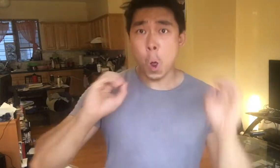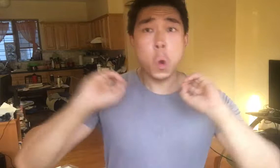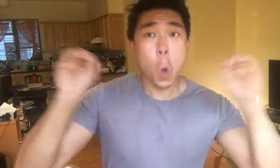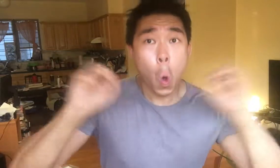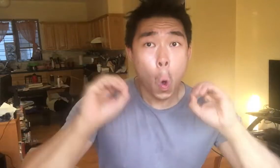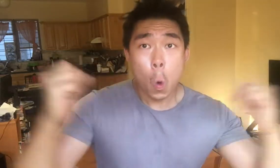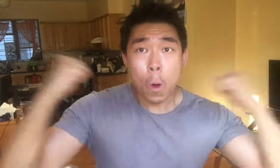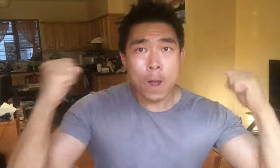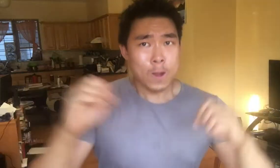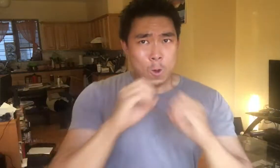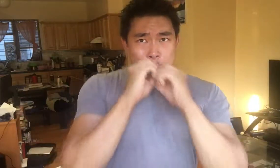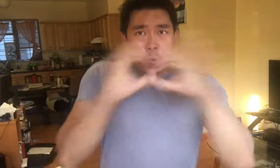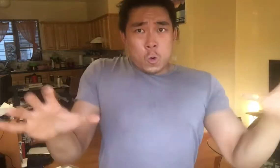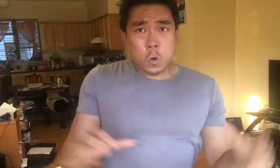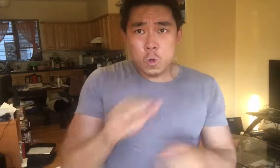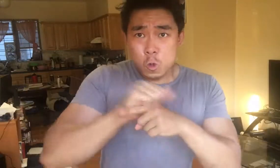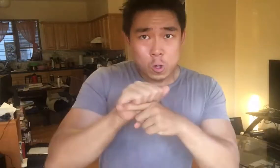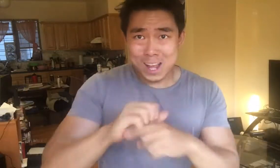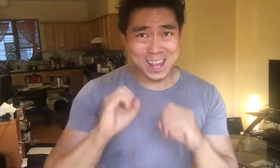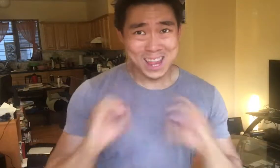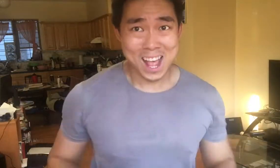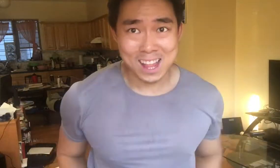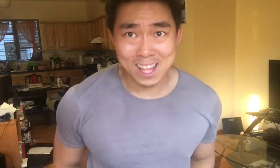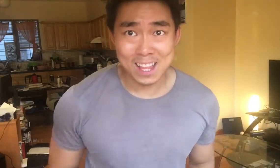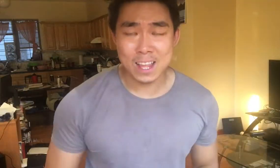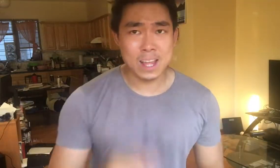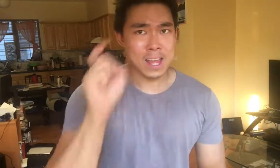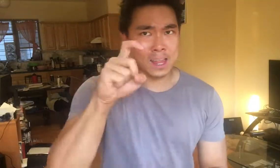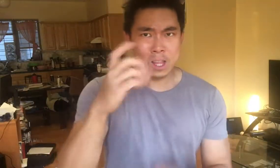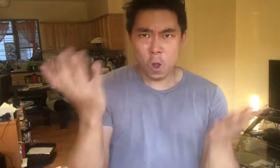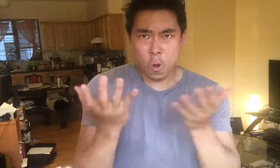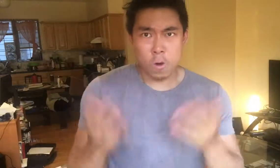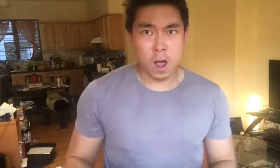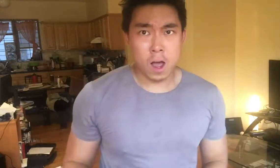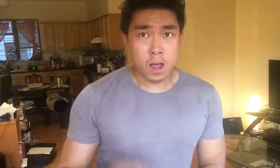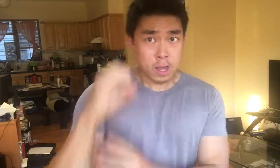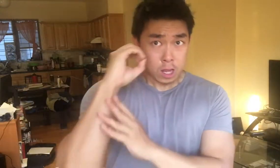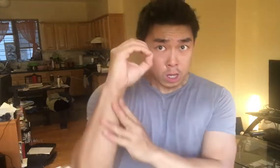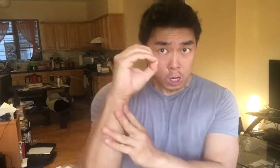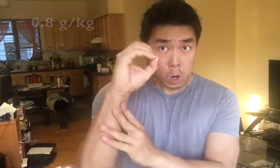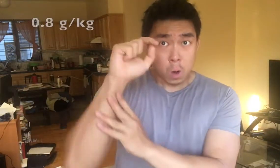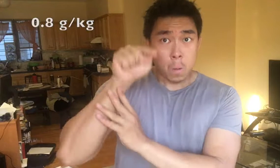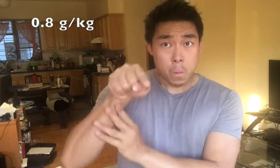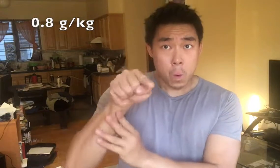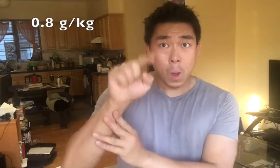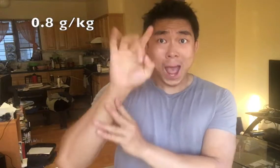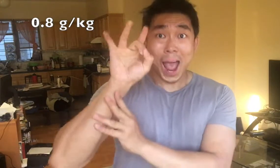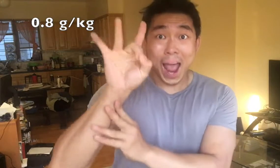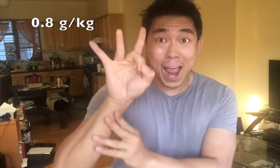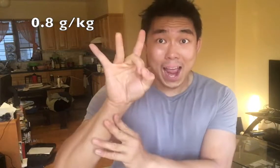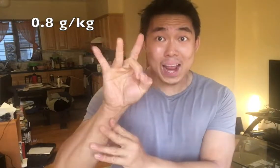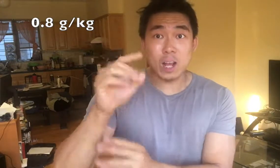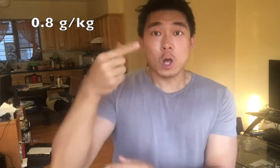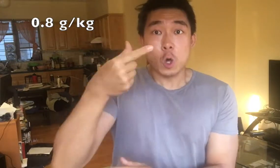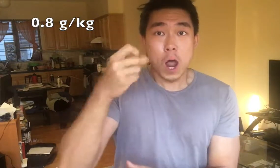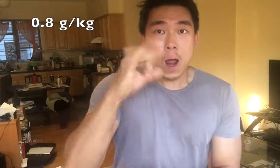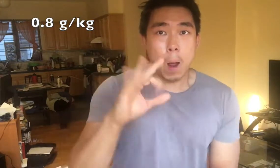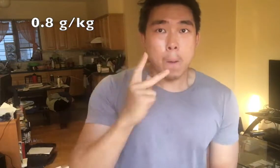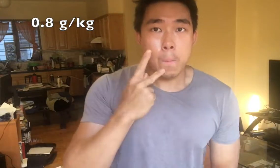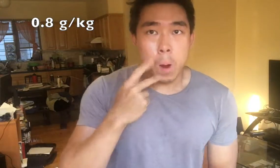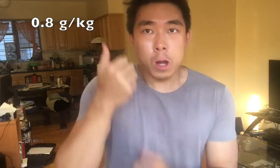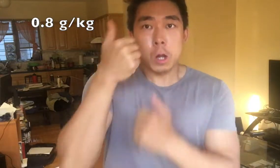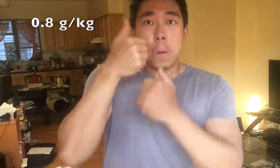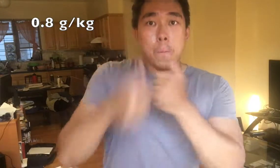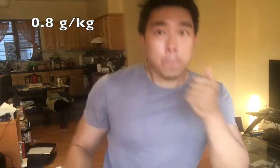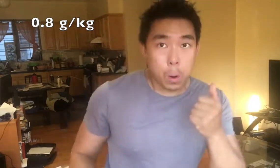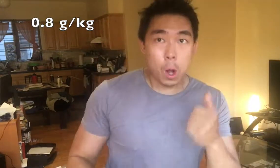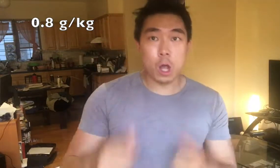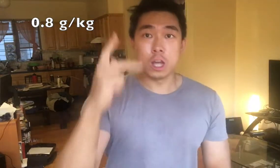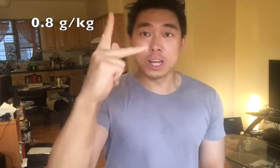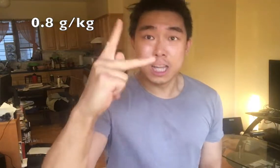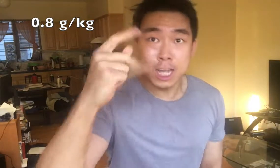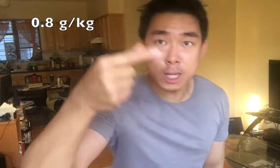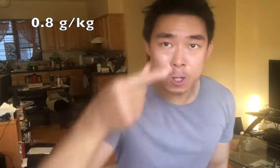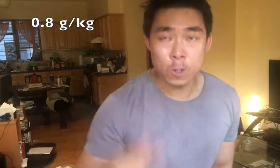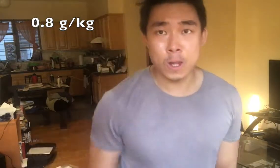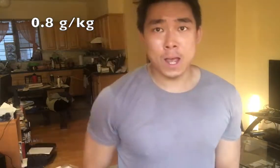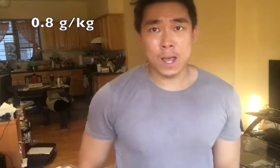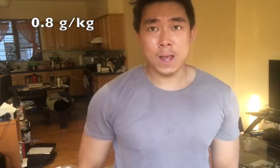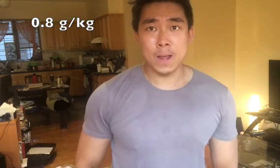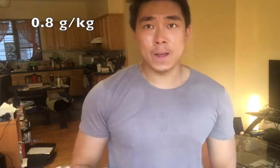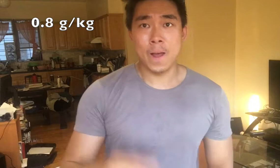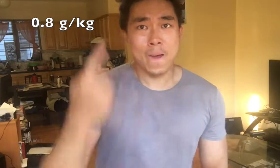The basic recommendation for protein intake is 0.8 grams per kilogram (or around 0.36 g per pound) of body mass in untrained, generally healthy adults.